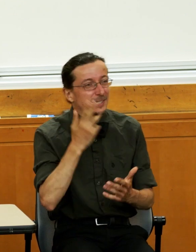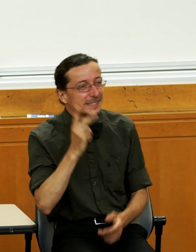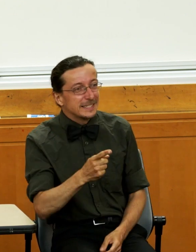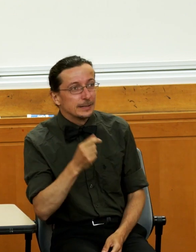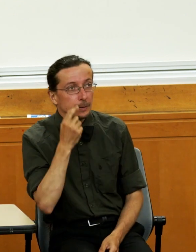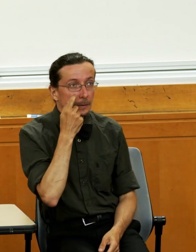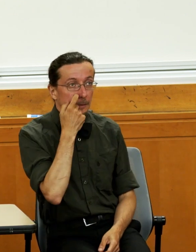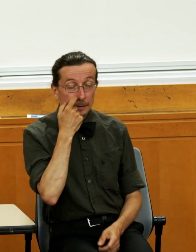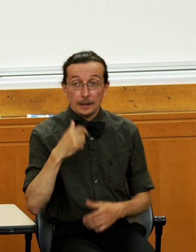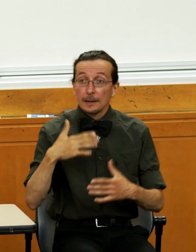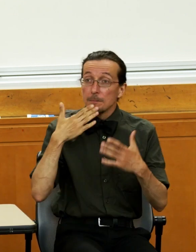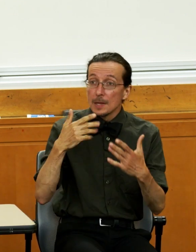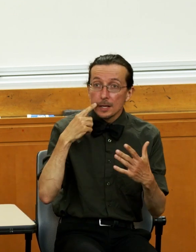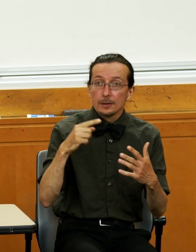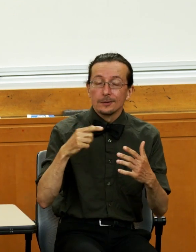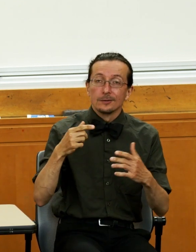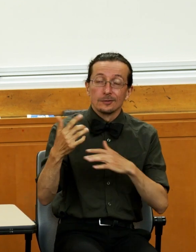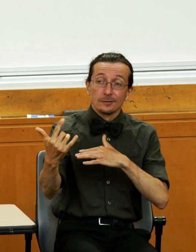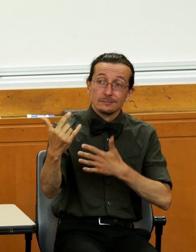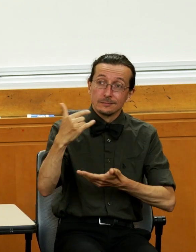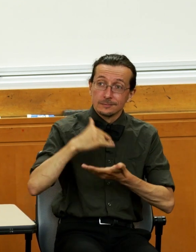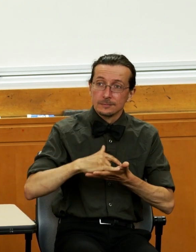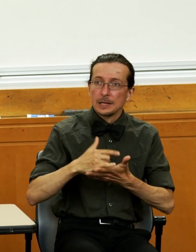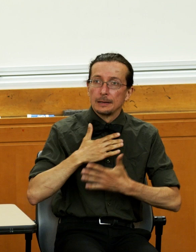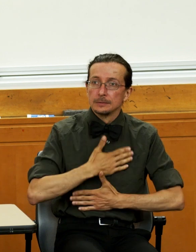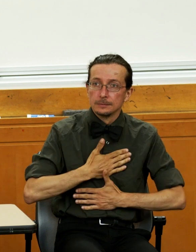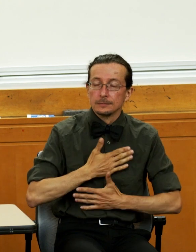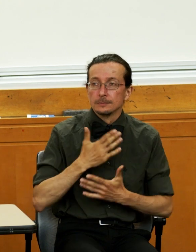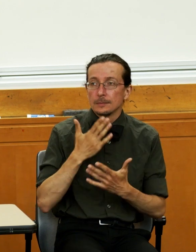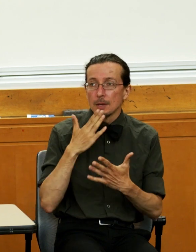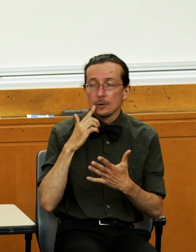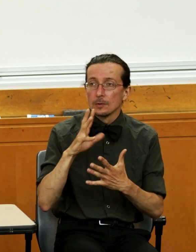I want to say thank you for coming all the way over here and I appreciate your talk in our class earlier. Thank you.